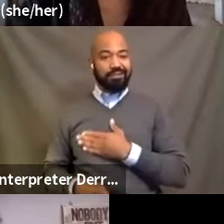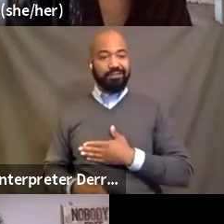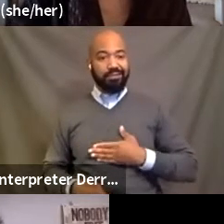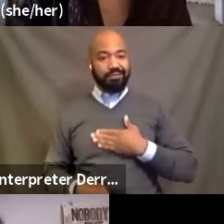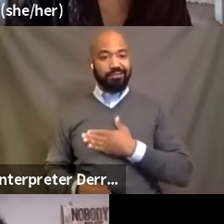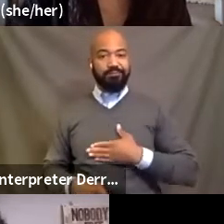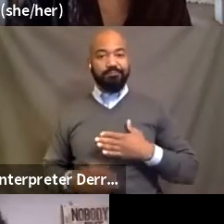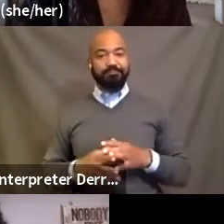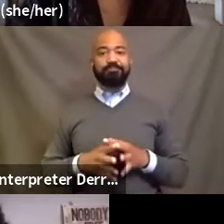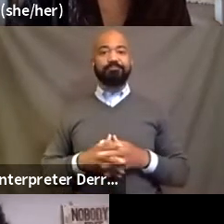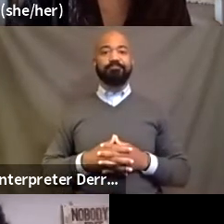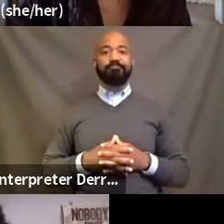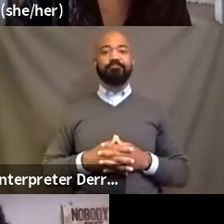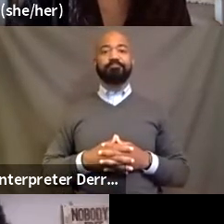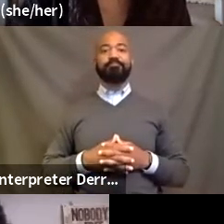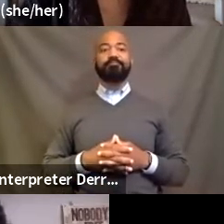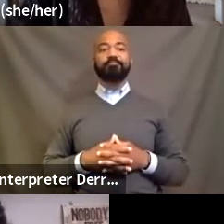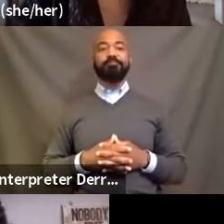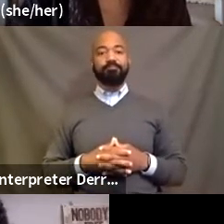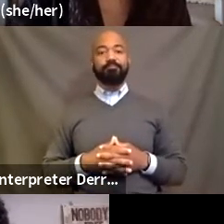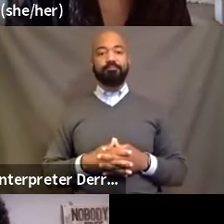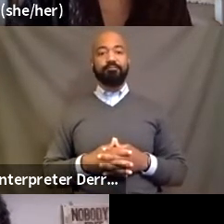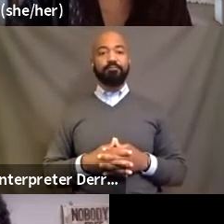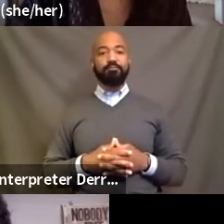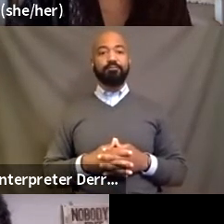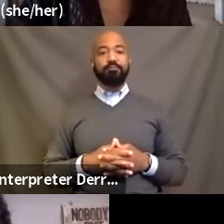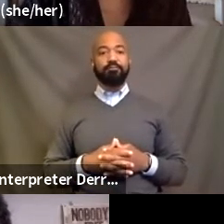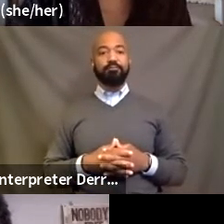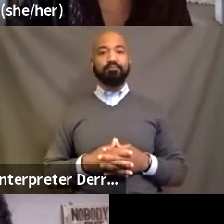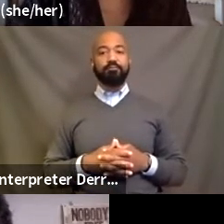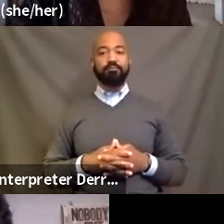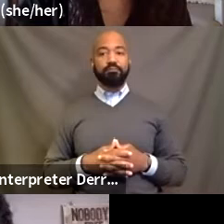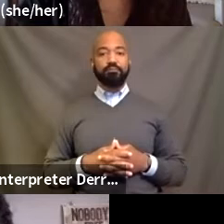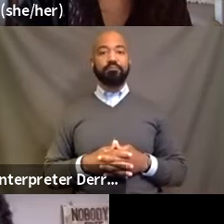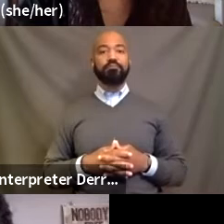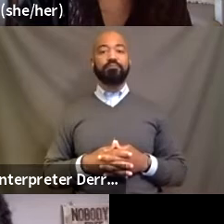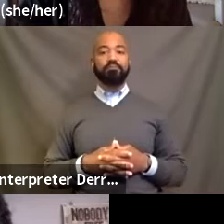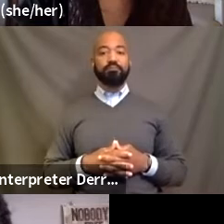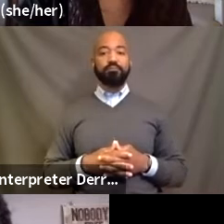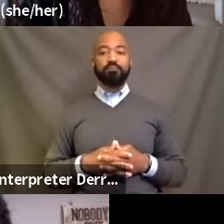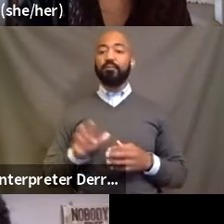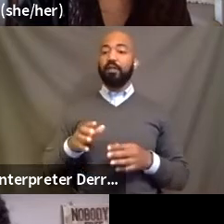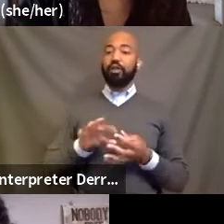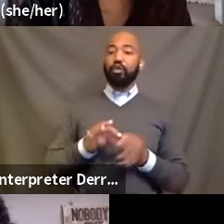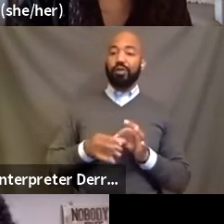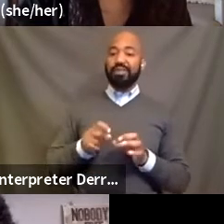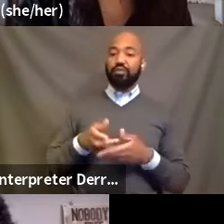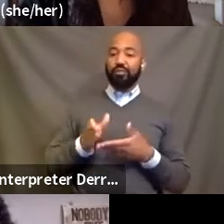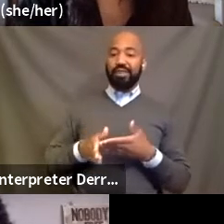Leah (she/her): Ben Thank you X Thank you curia so much i'm also feeling the field and we're with you Ben and we're holding you.